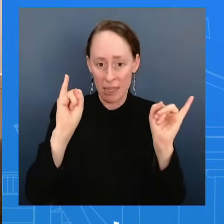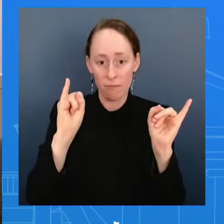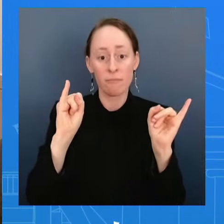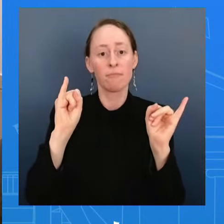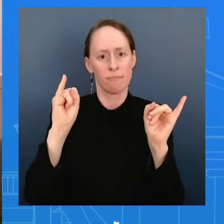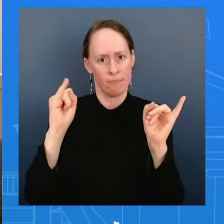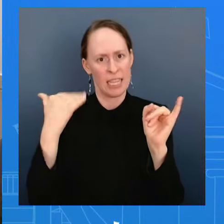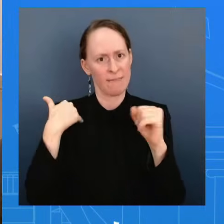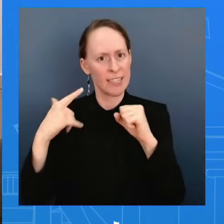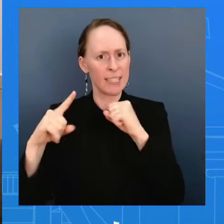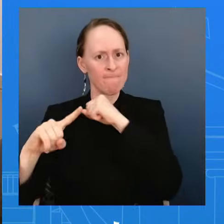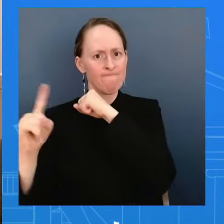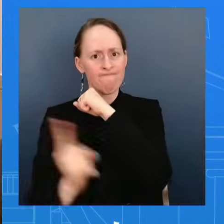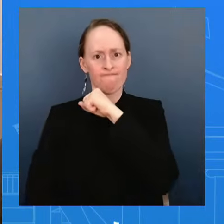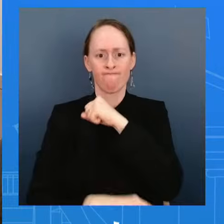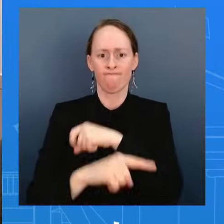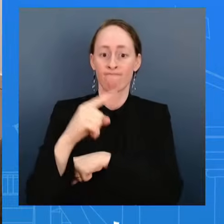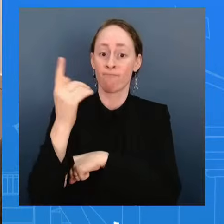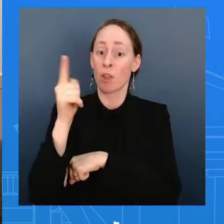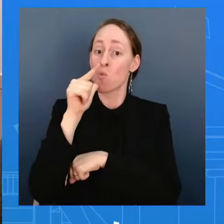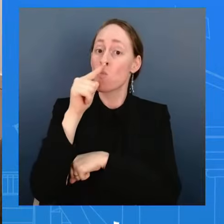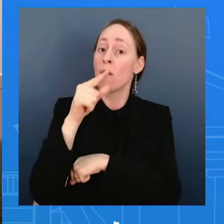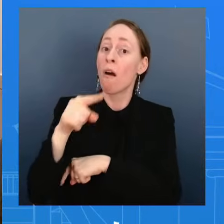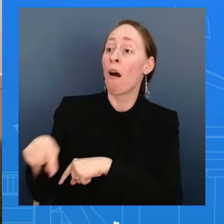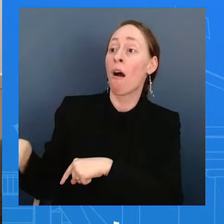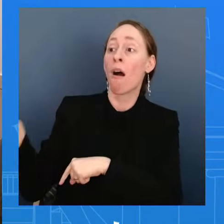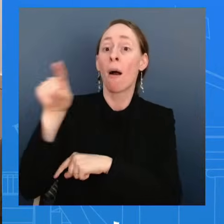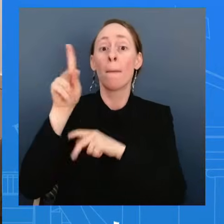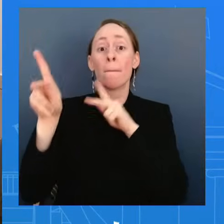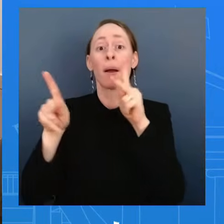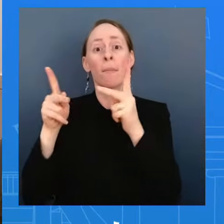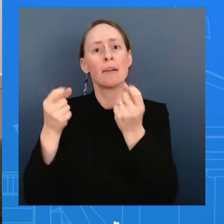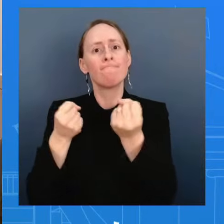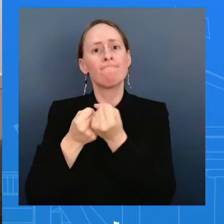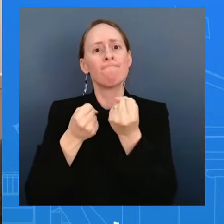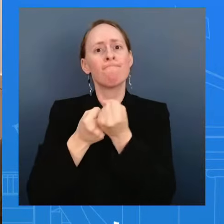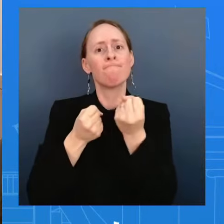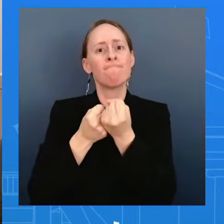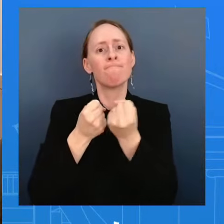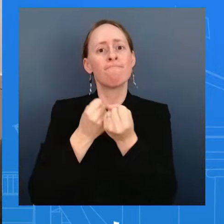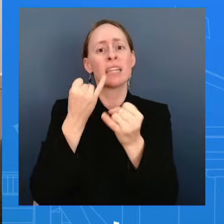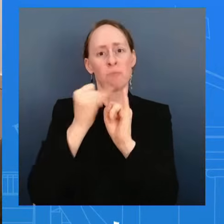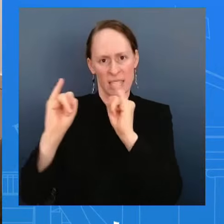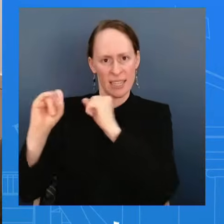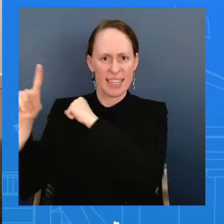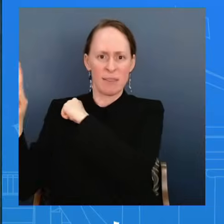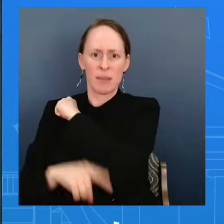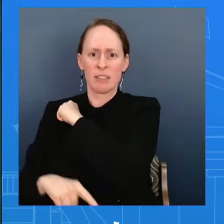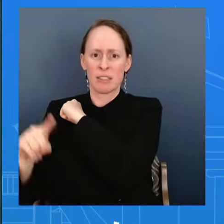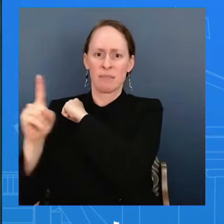And that is something that the president understands and continues to do everything that we can to make that happen.